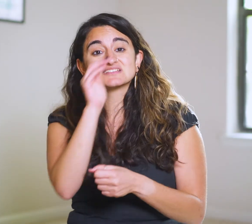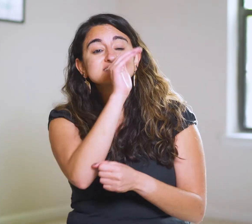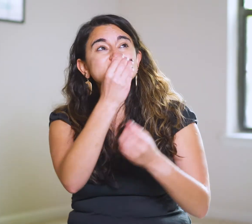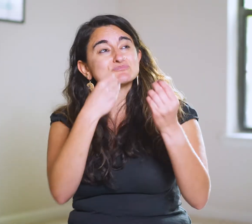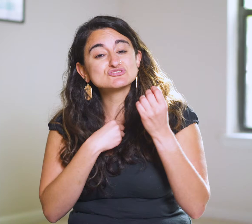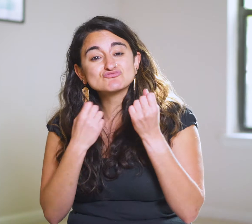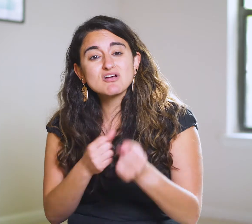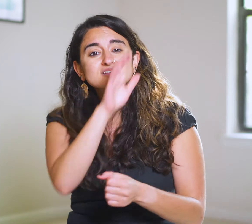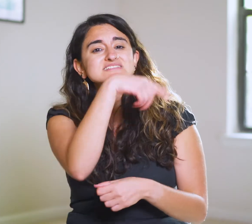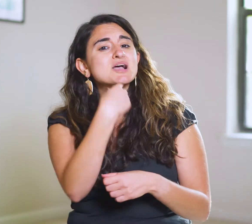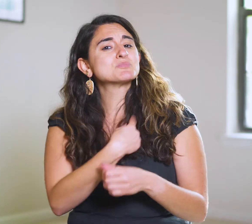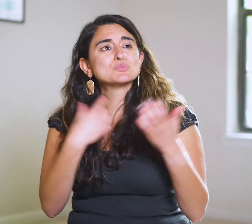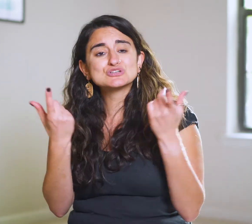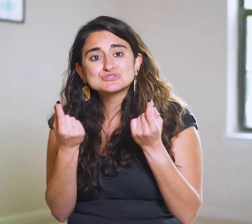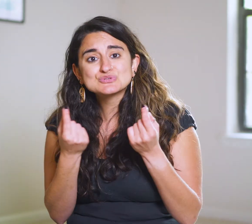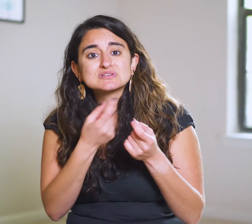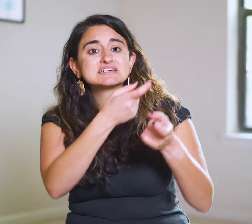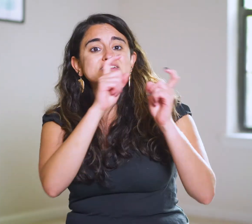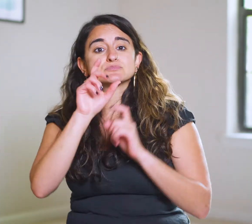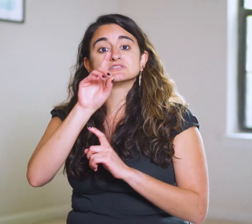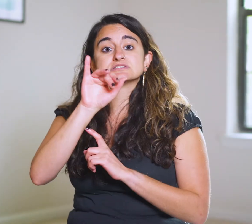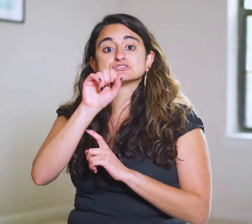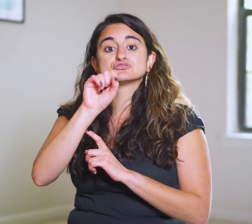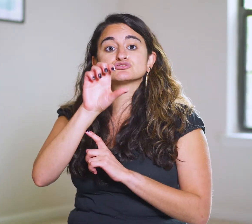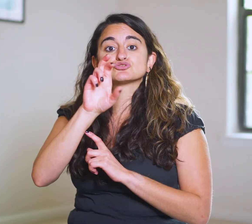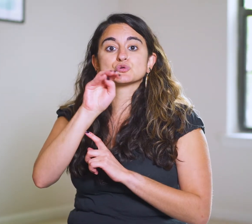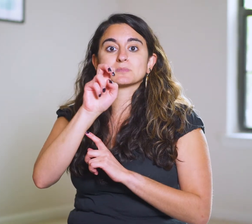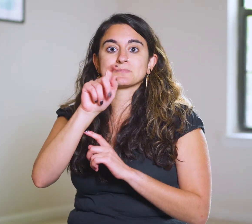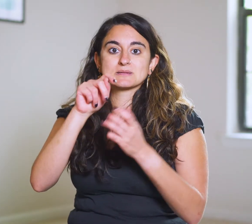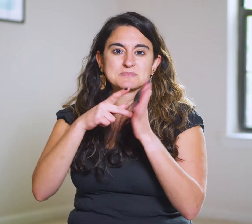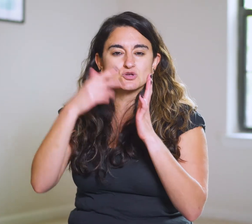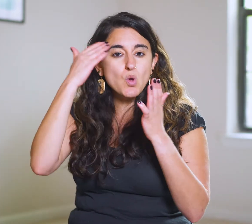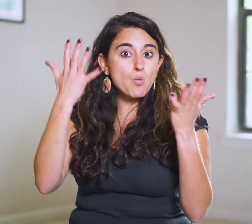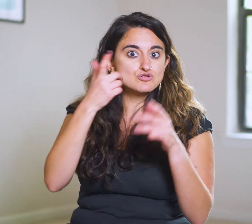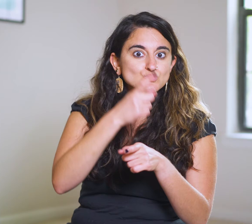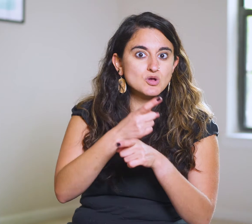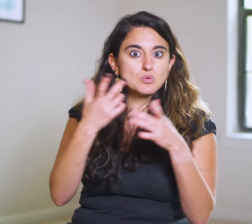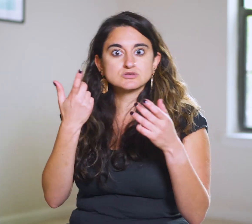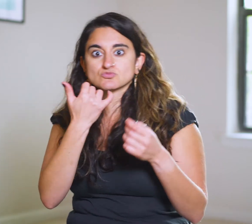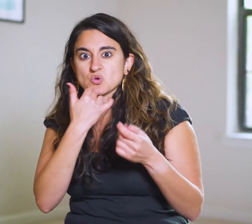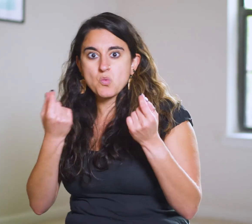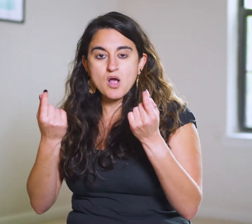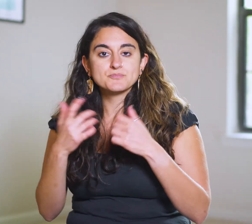direction, and discernment,